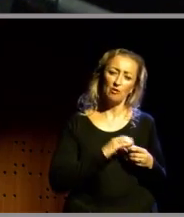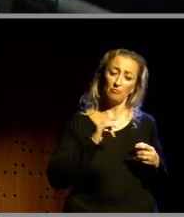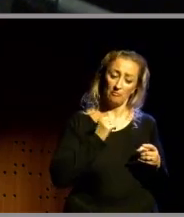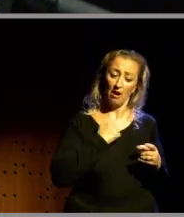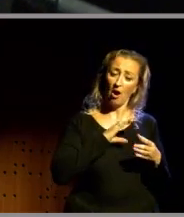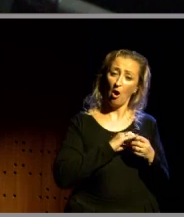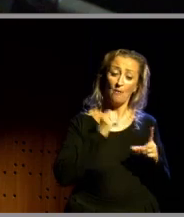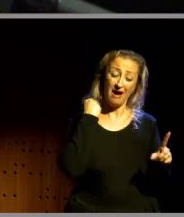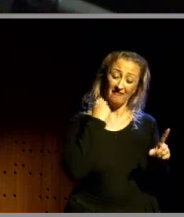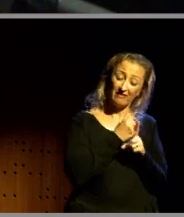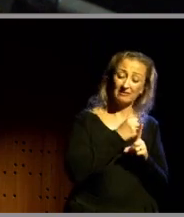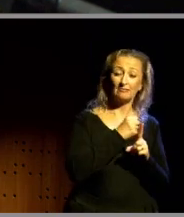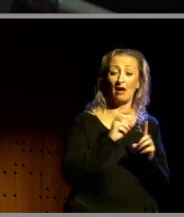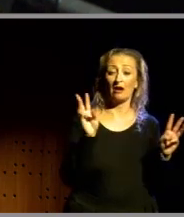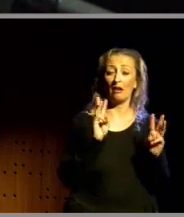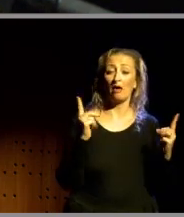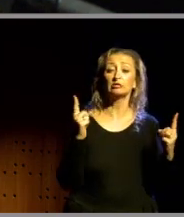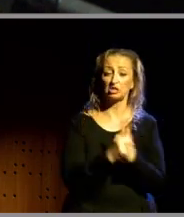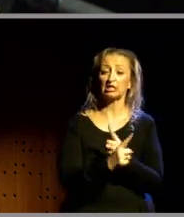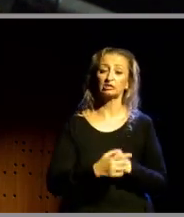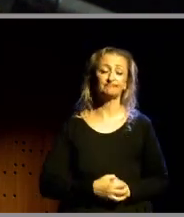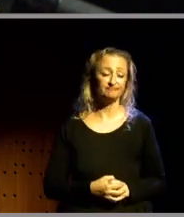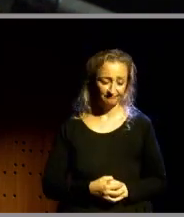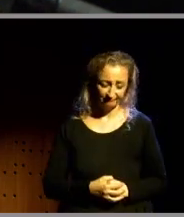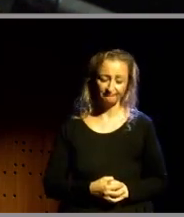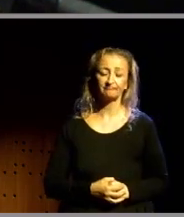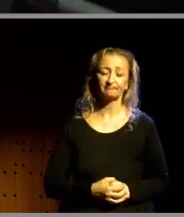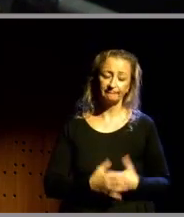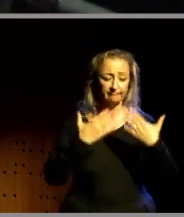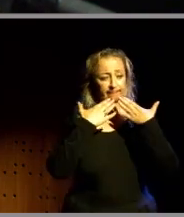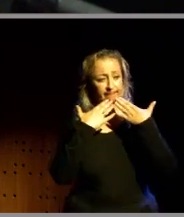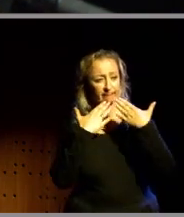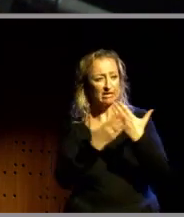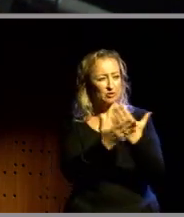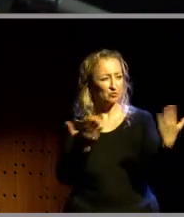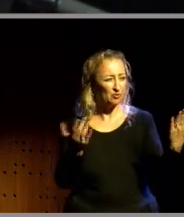So, yeah, thank you all so much. I don't know what else to say